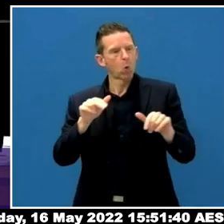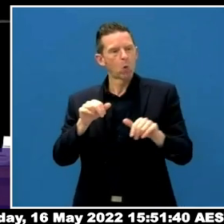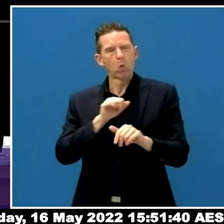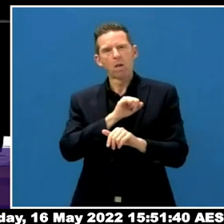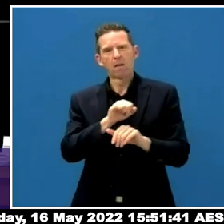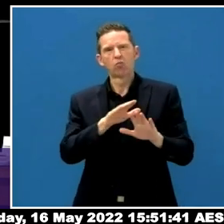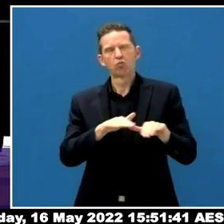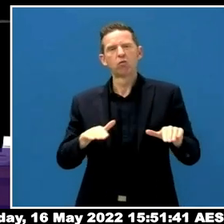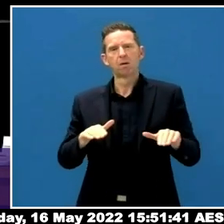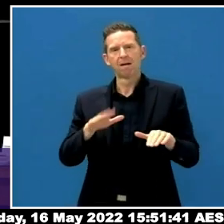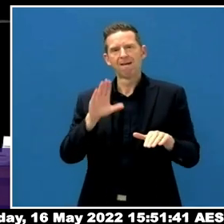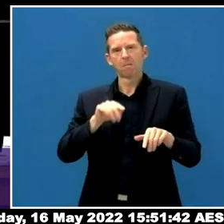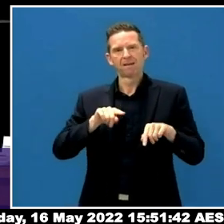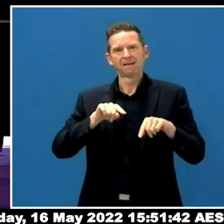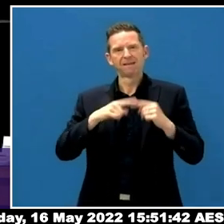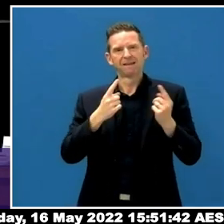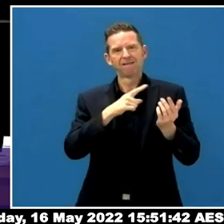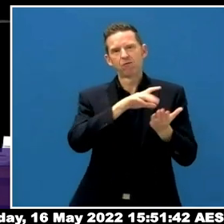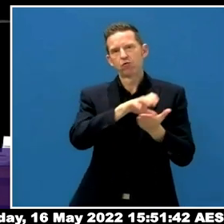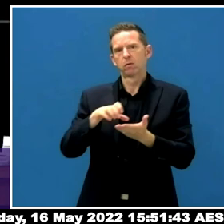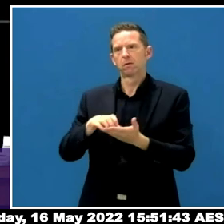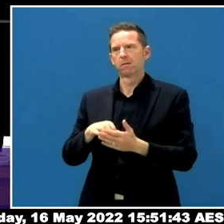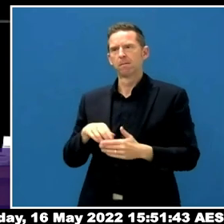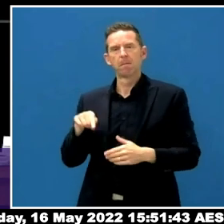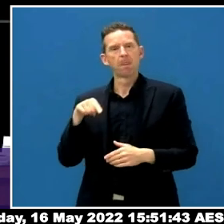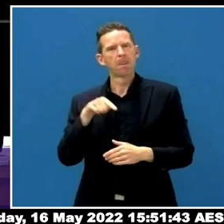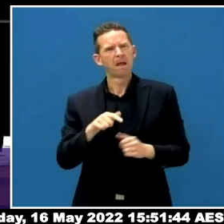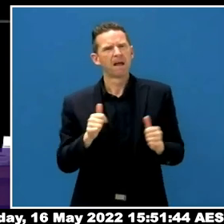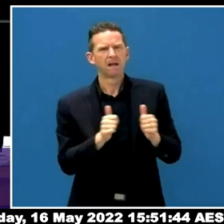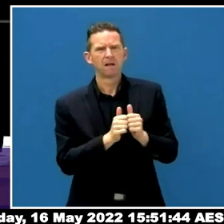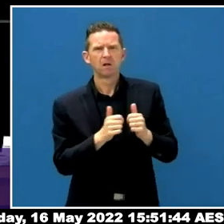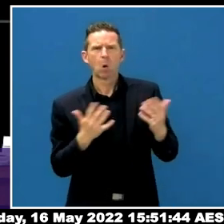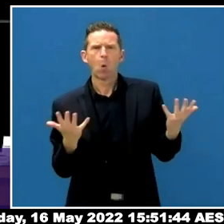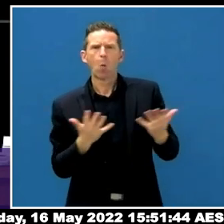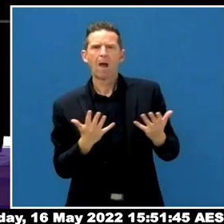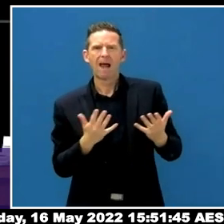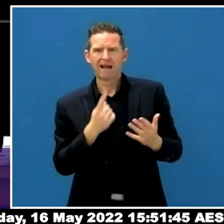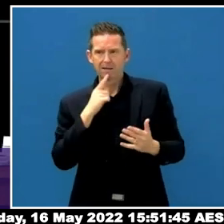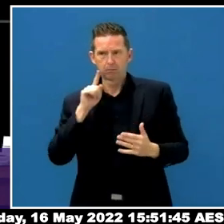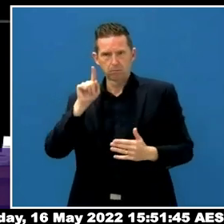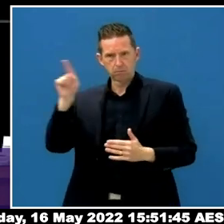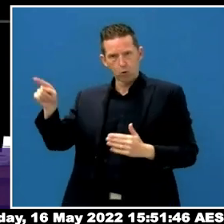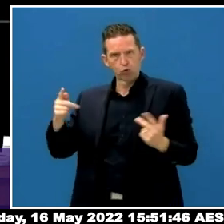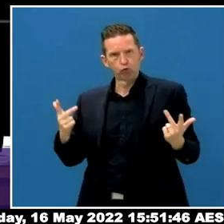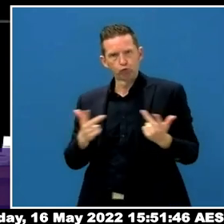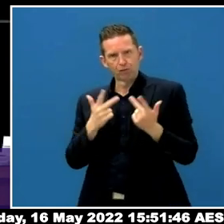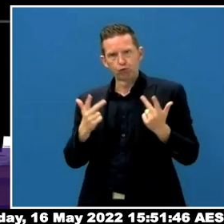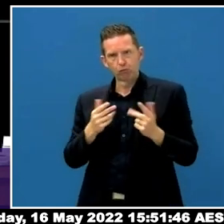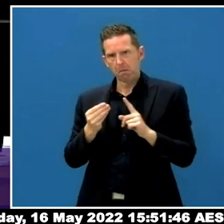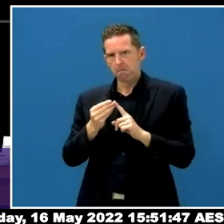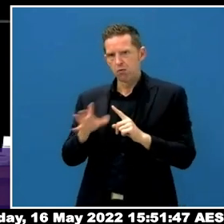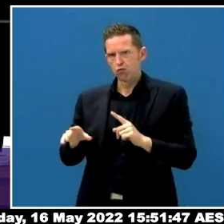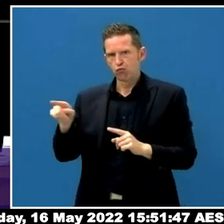I think it was - it was up at a restaurant at Penrith. And did Toby come with you? No, he was at day program.